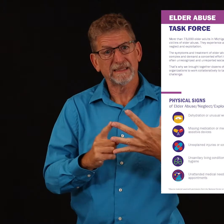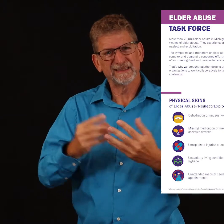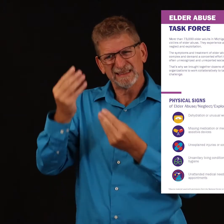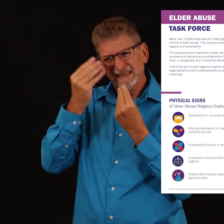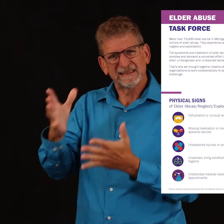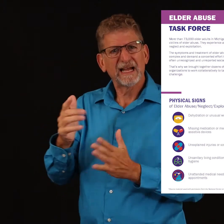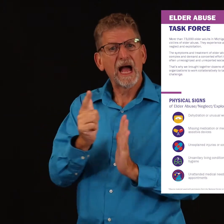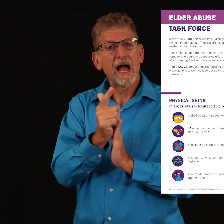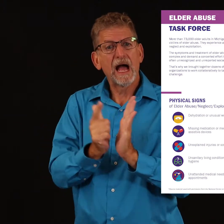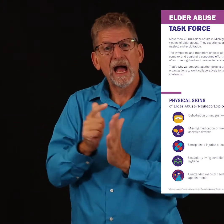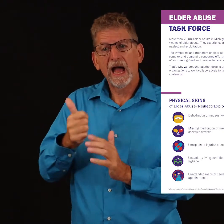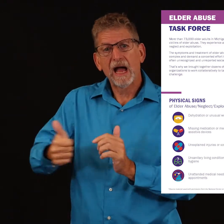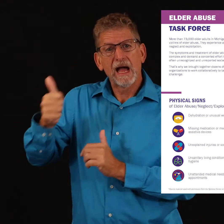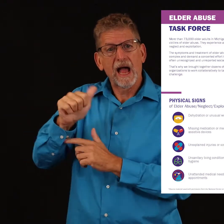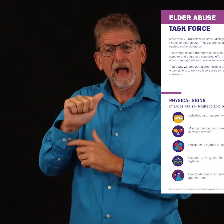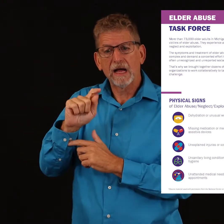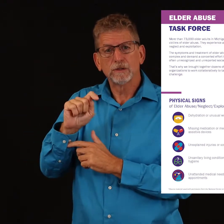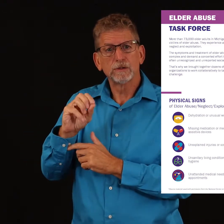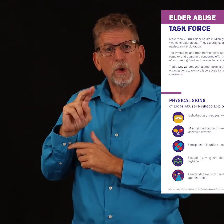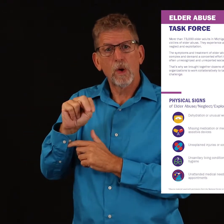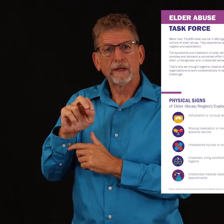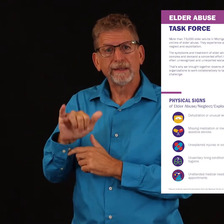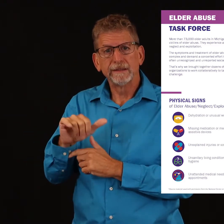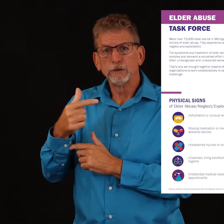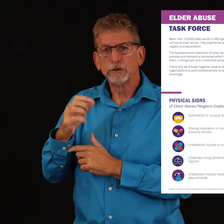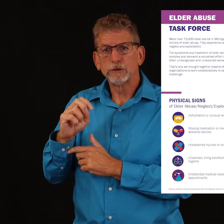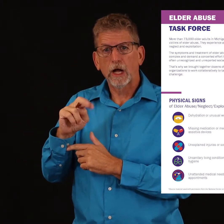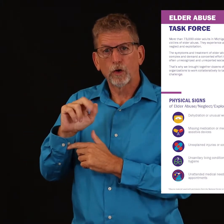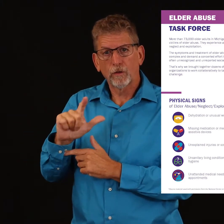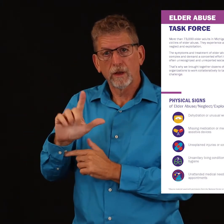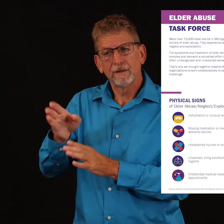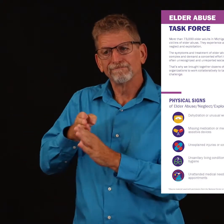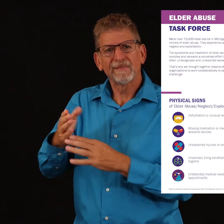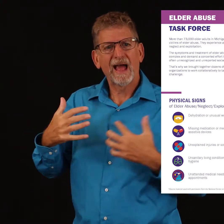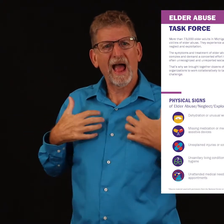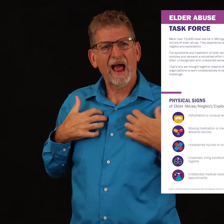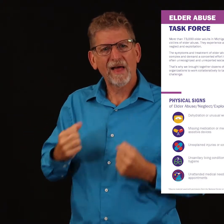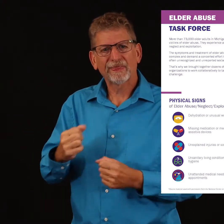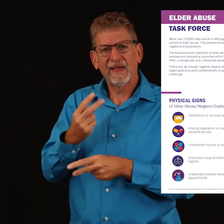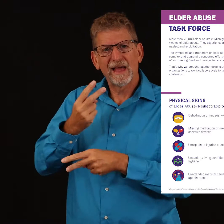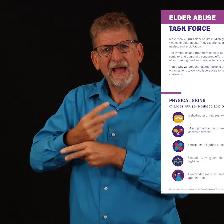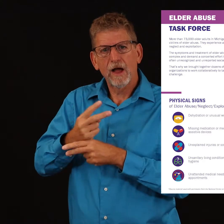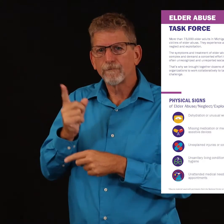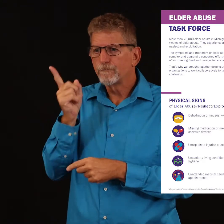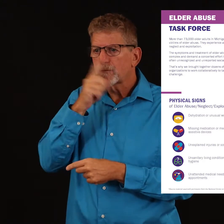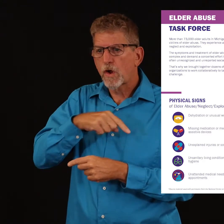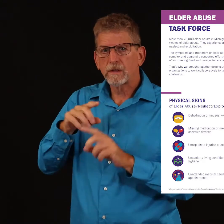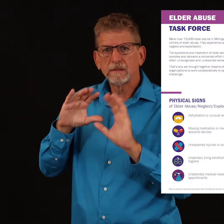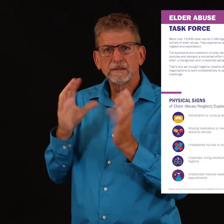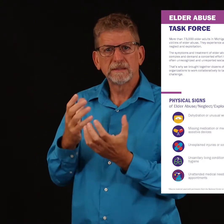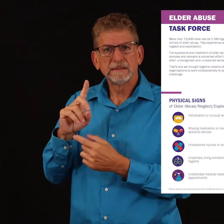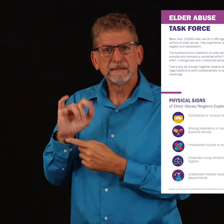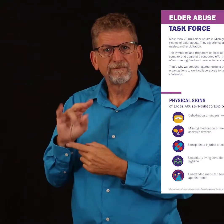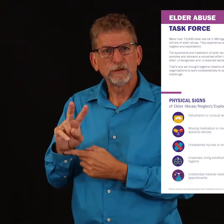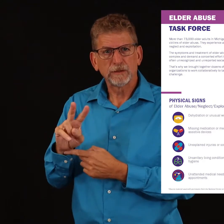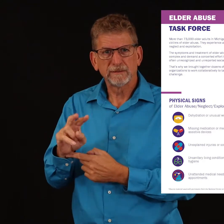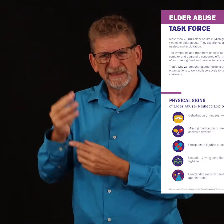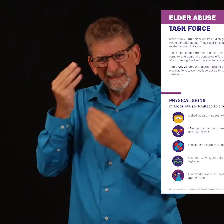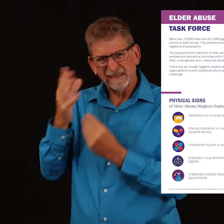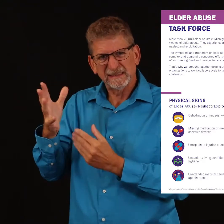Attorney General Health Care Fraud Division;